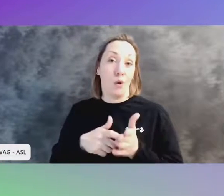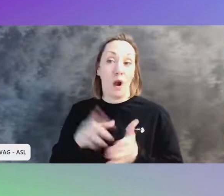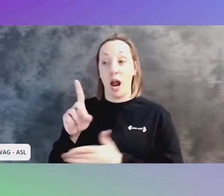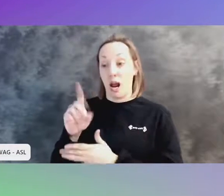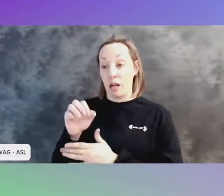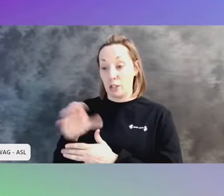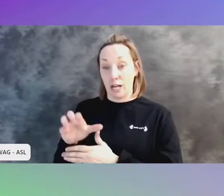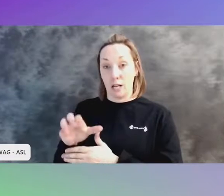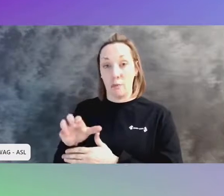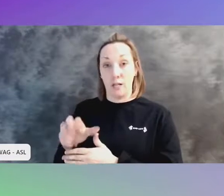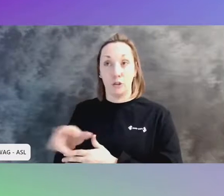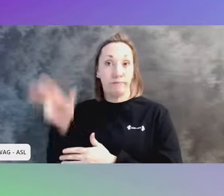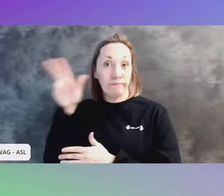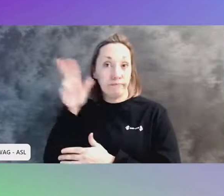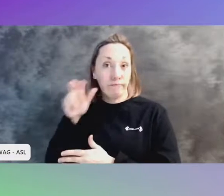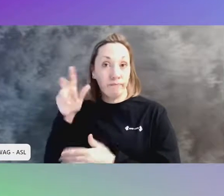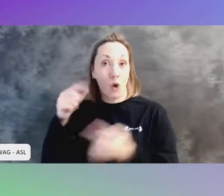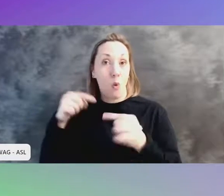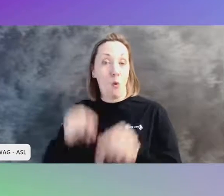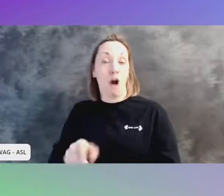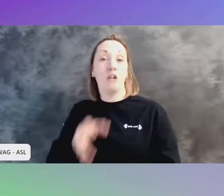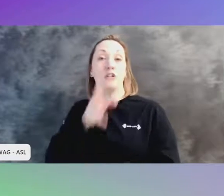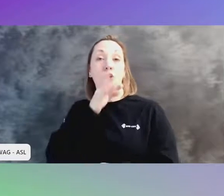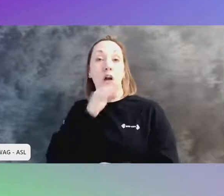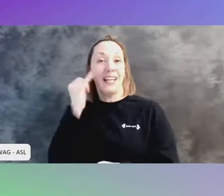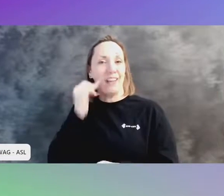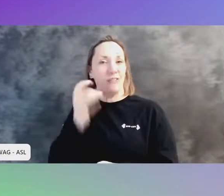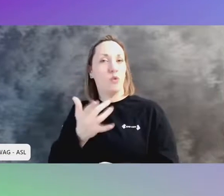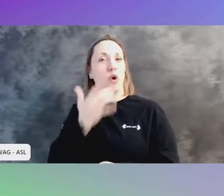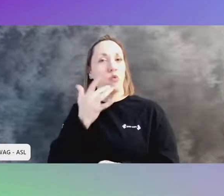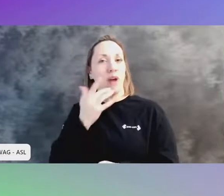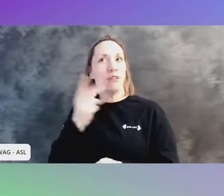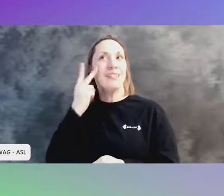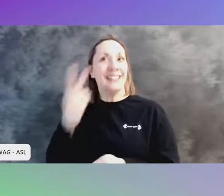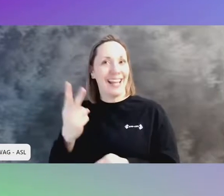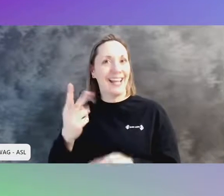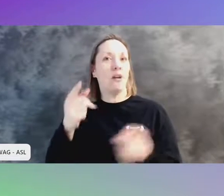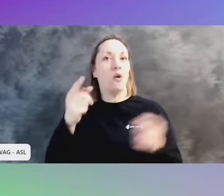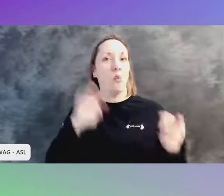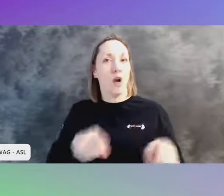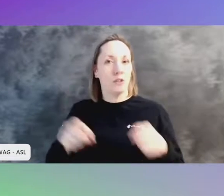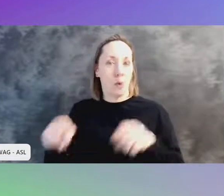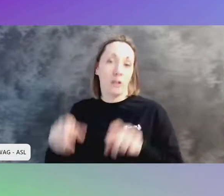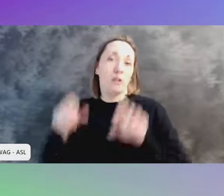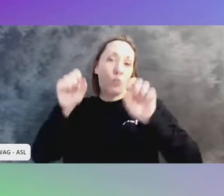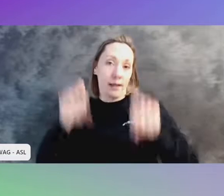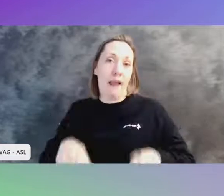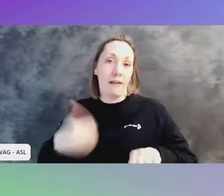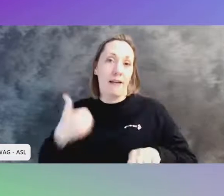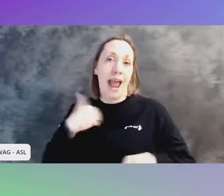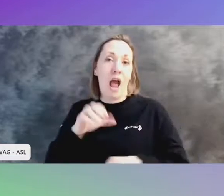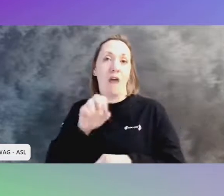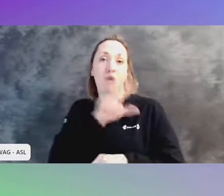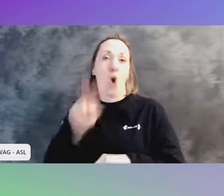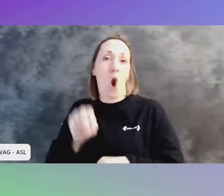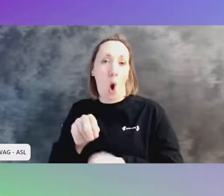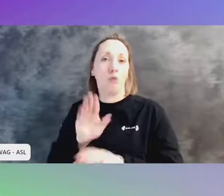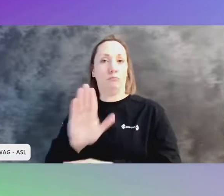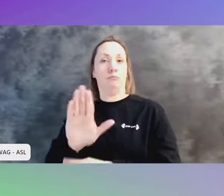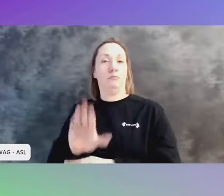follow along period if you are require the document that you can listen to as I'm talking if you would rather be able